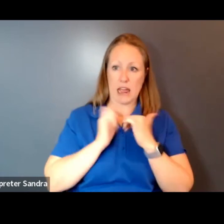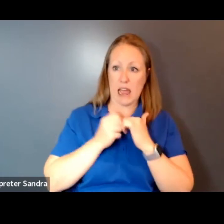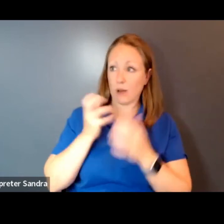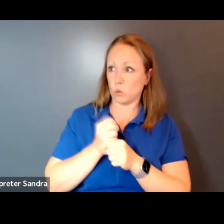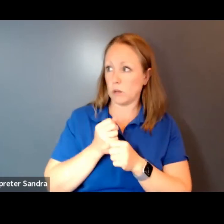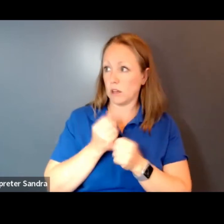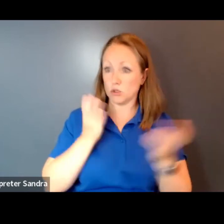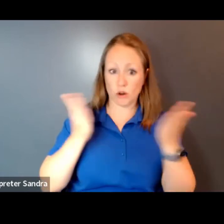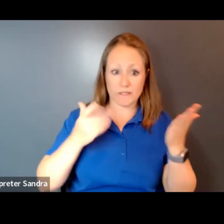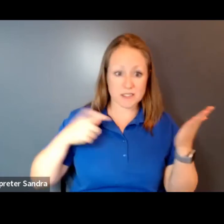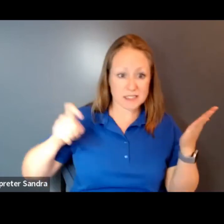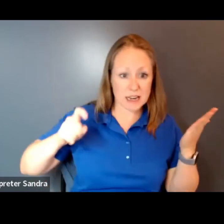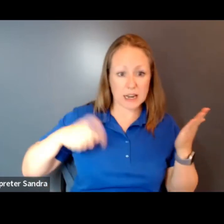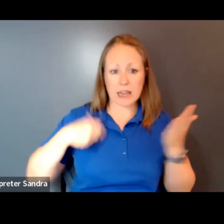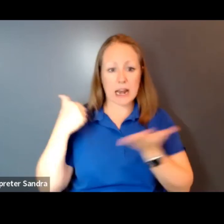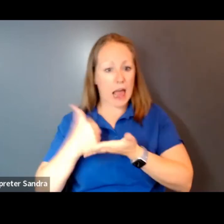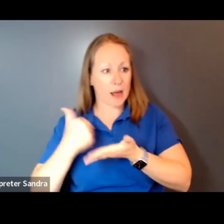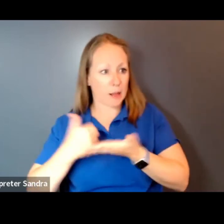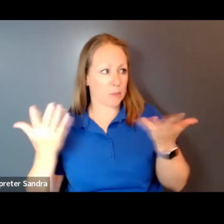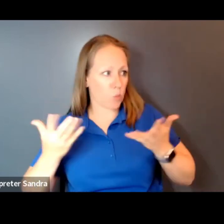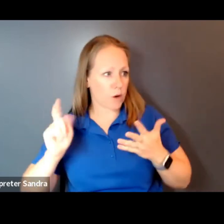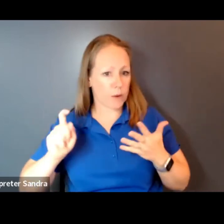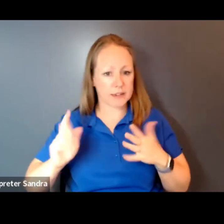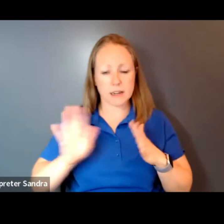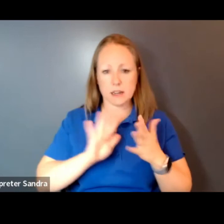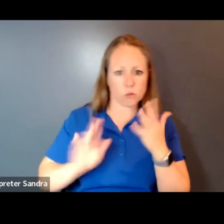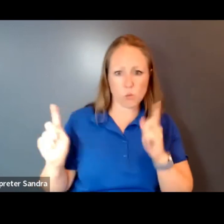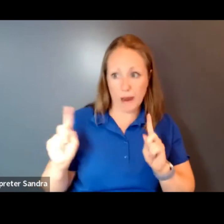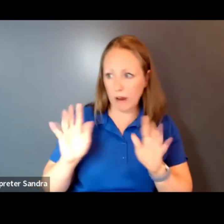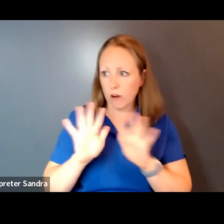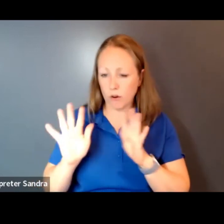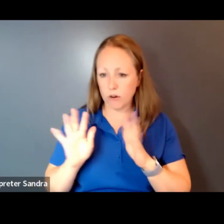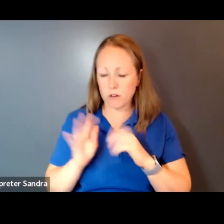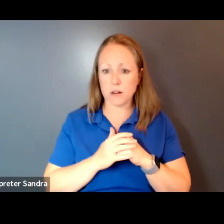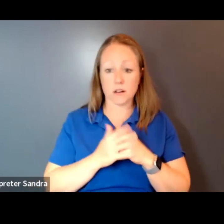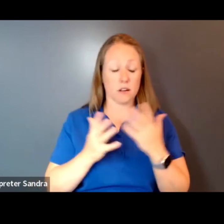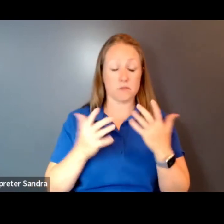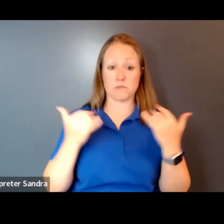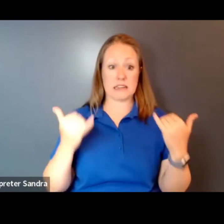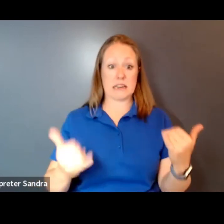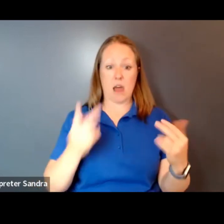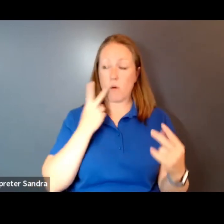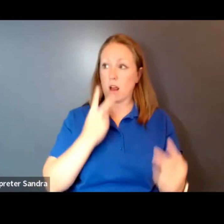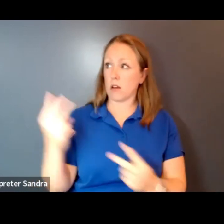needed. And in the long run, you know, I can't believe who I would have been, had that not